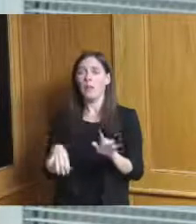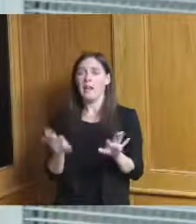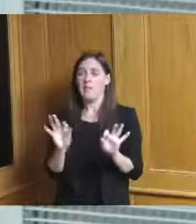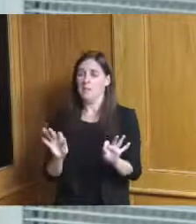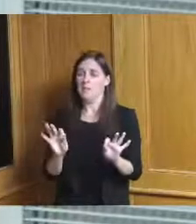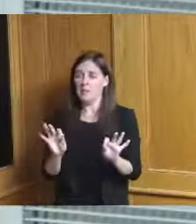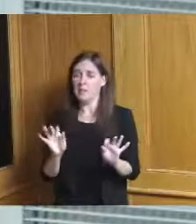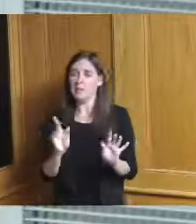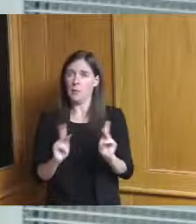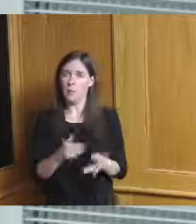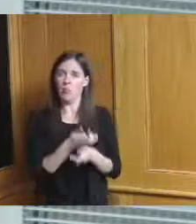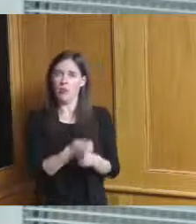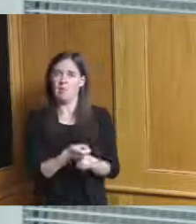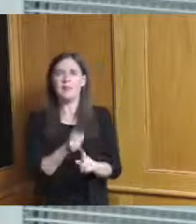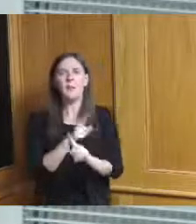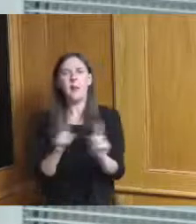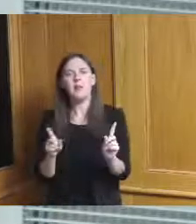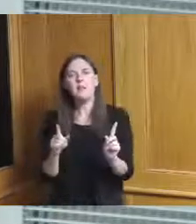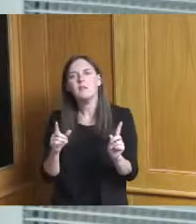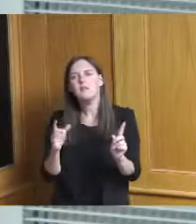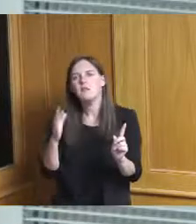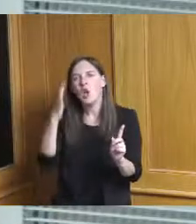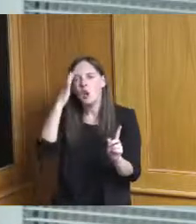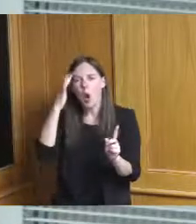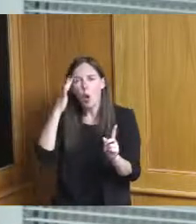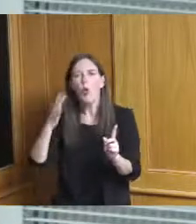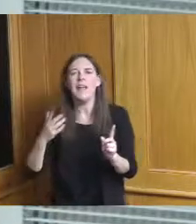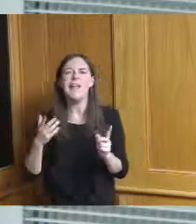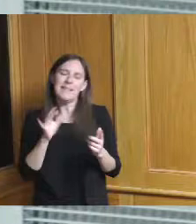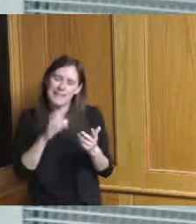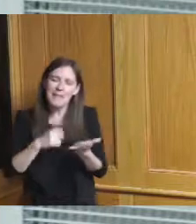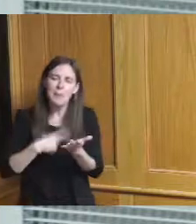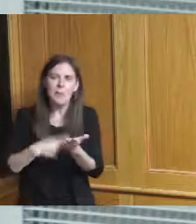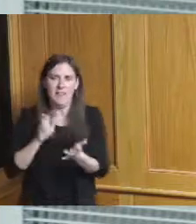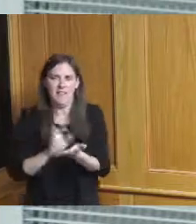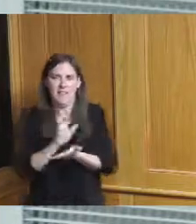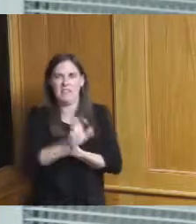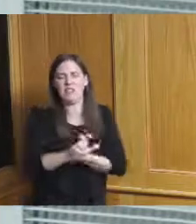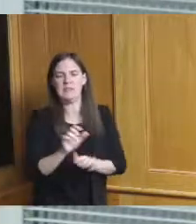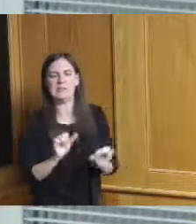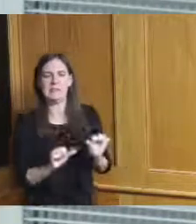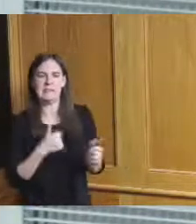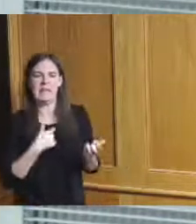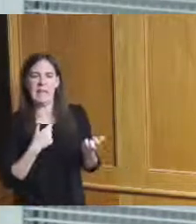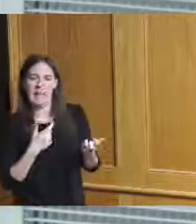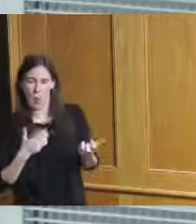there's not room for investors to make money when they buy our bonds if you're AAA they